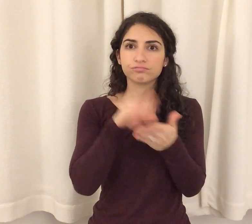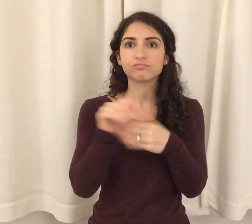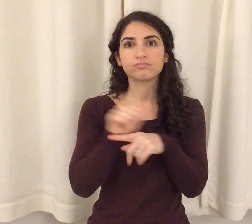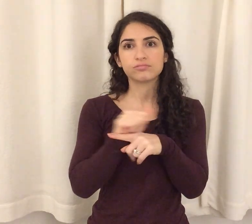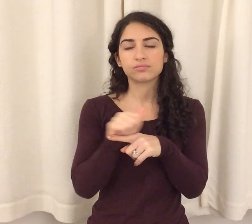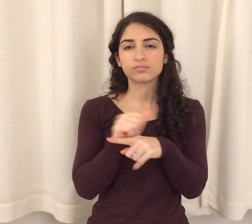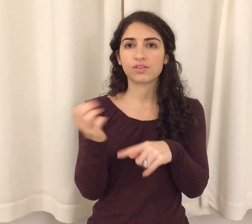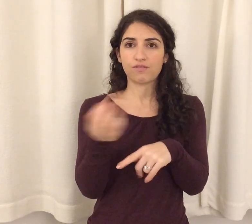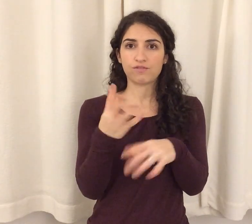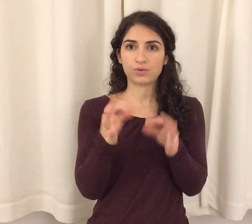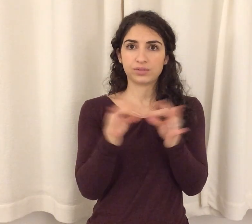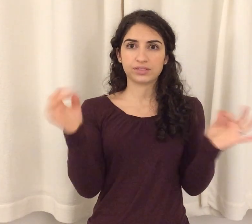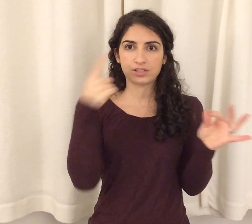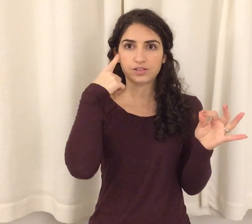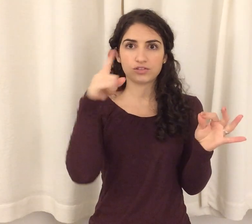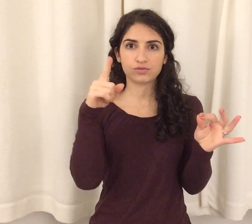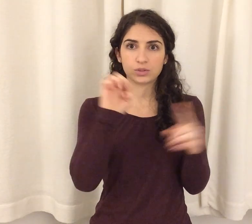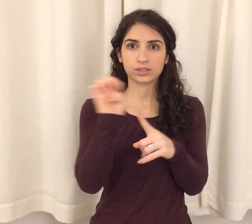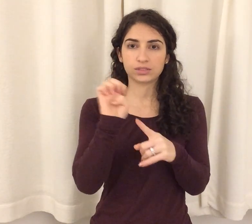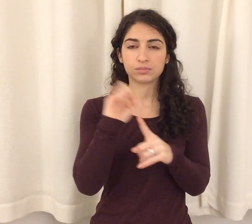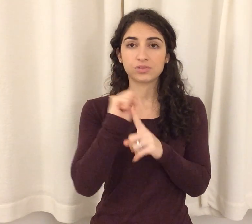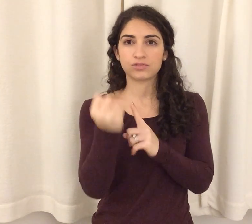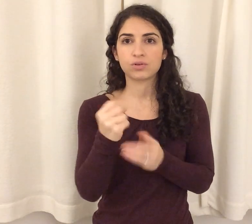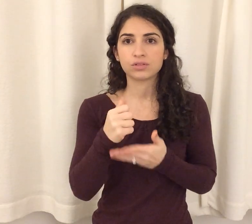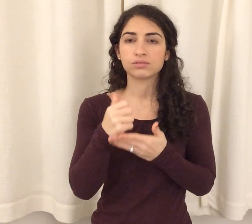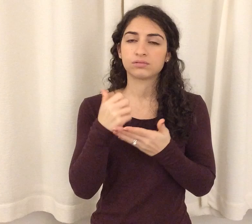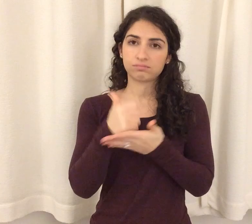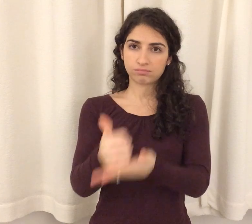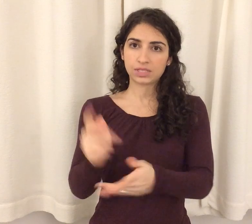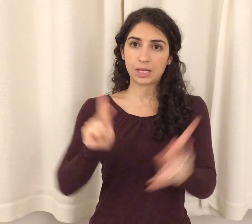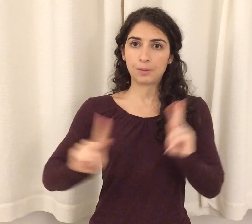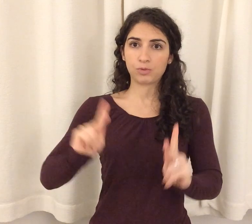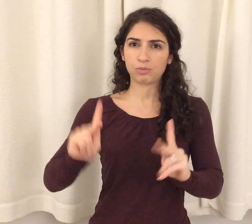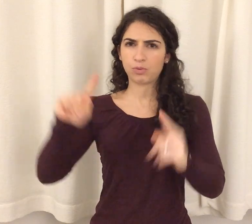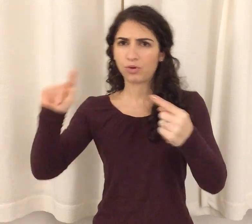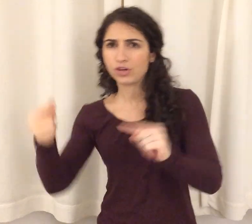to learn and practice a few sentences for emergency situations when you're